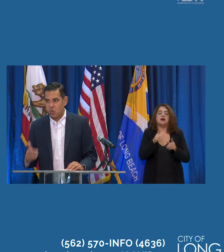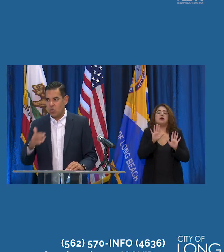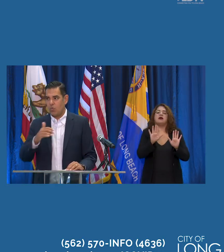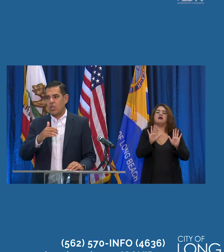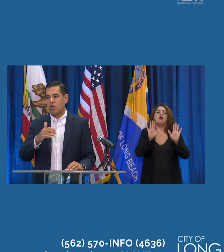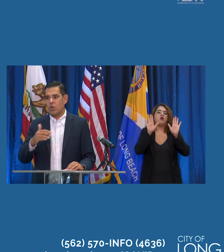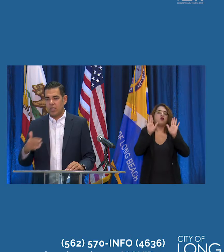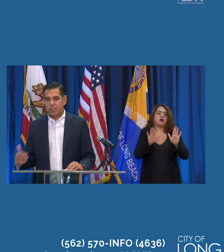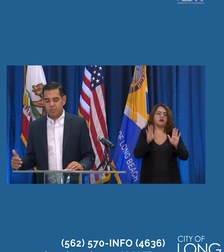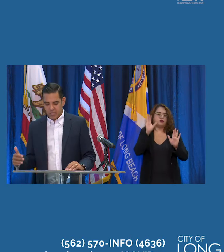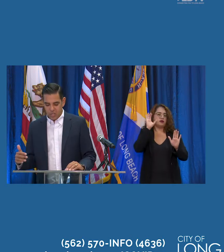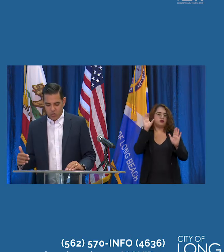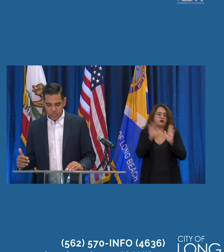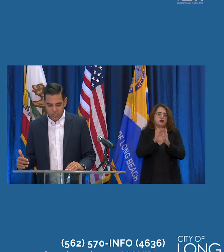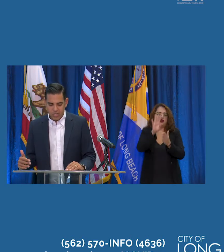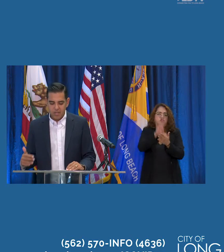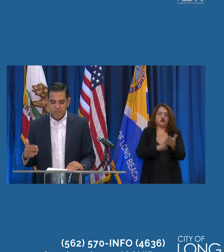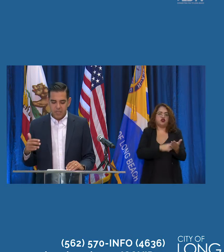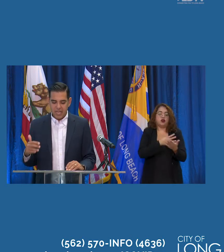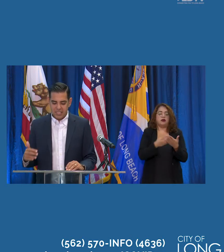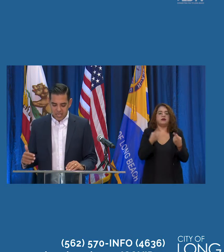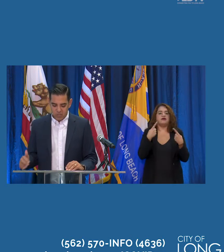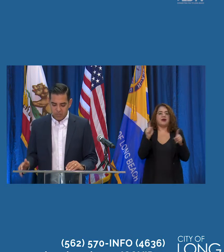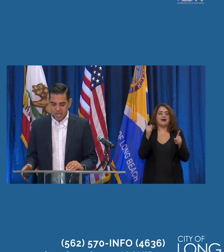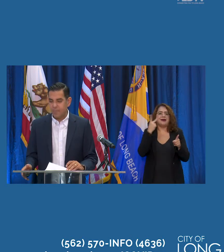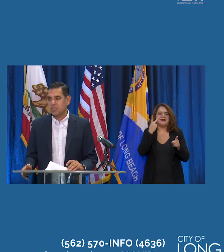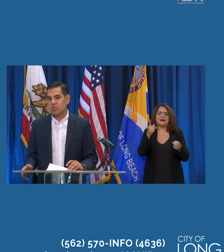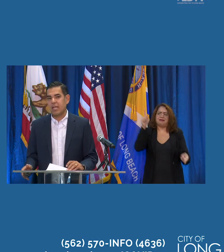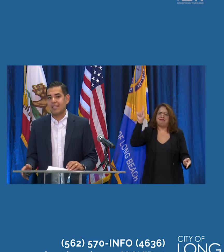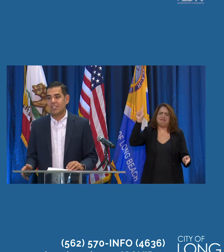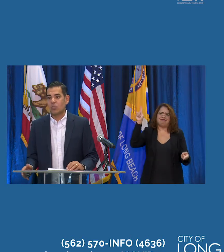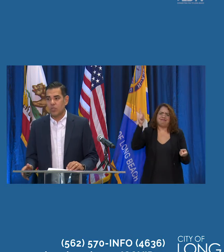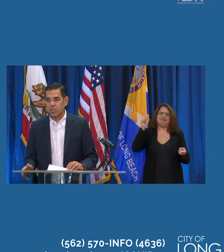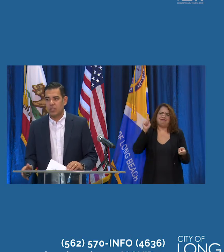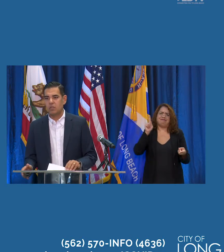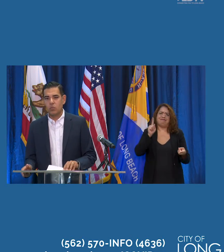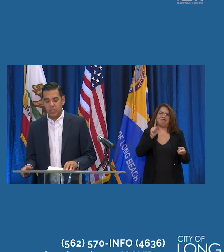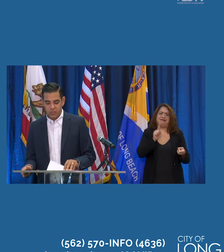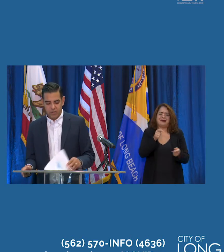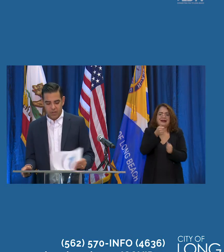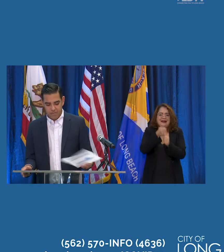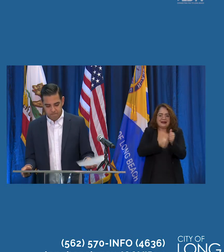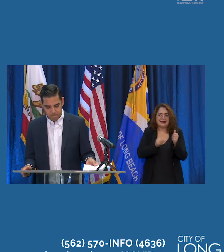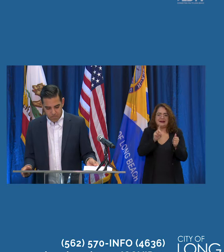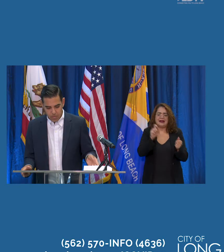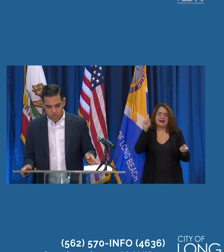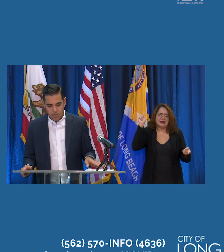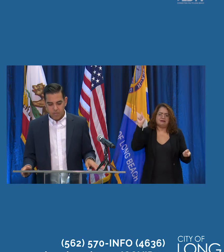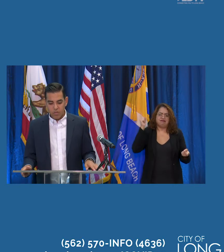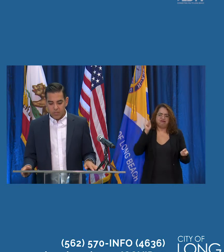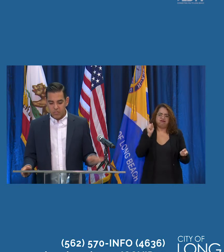where we are really decreasing that cases by episode date. And that's a really, really good sign. If you look at this